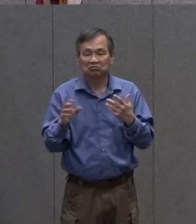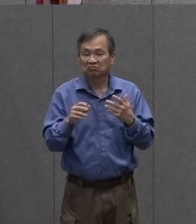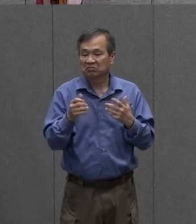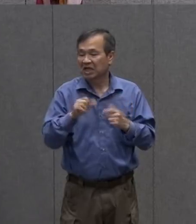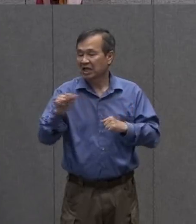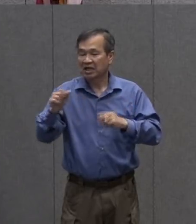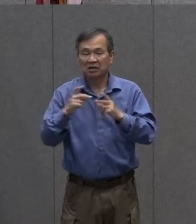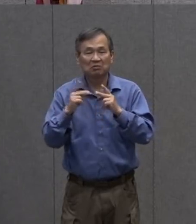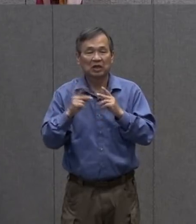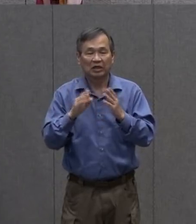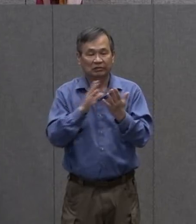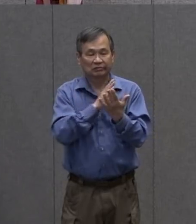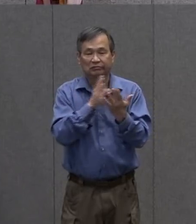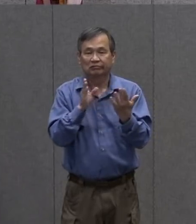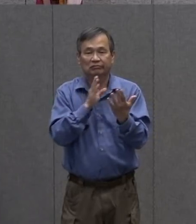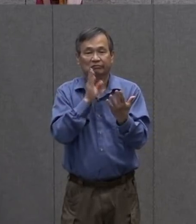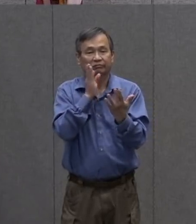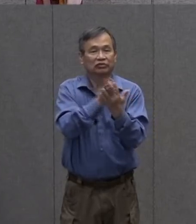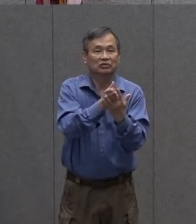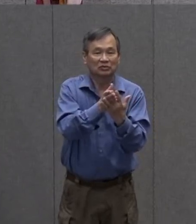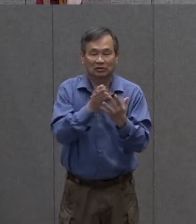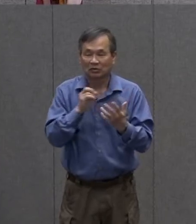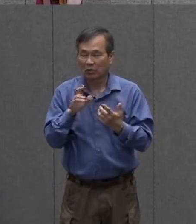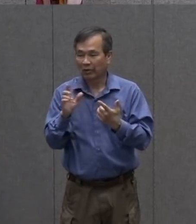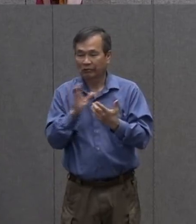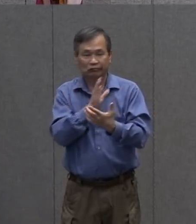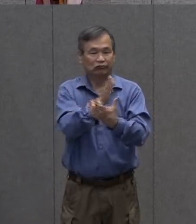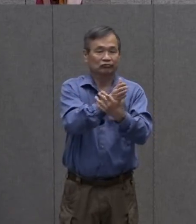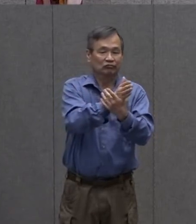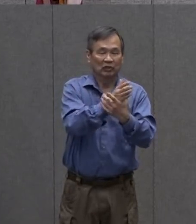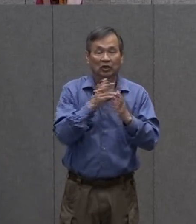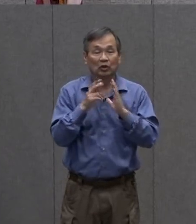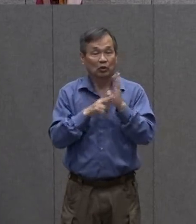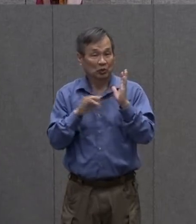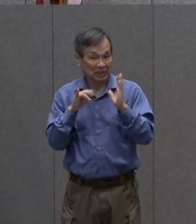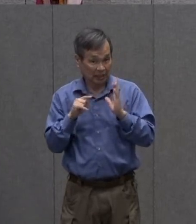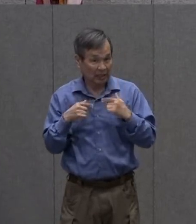find something that seems interesting to you and read it. So that's what I'm gonna do.